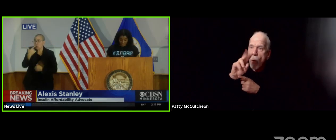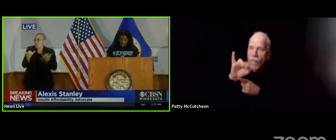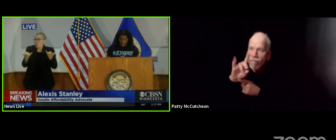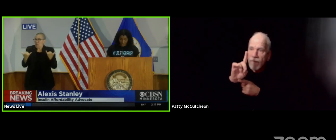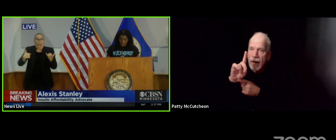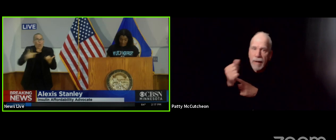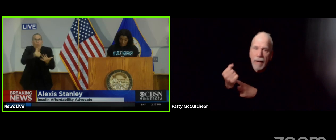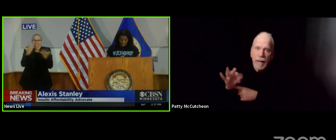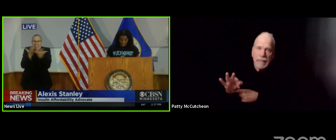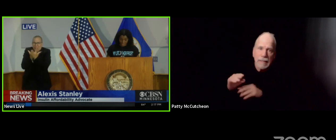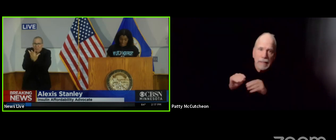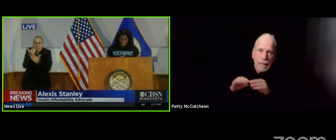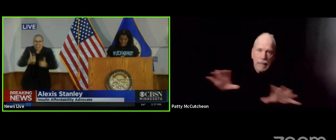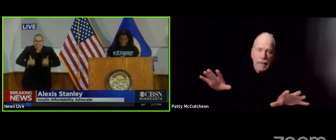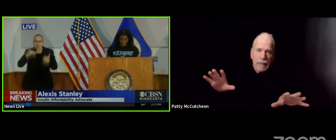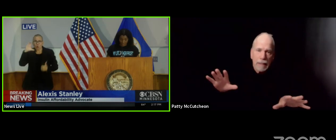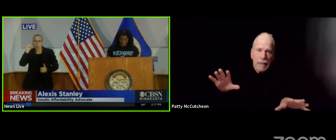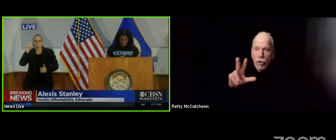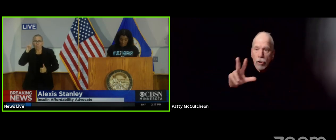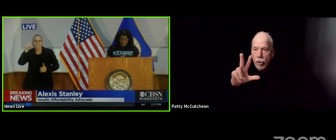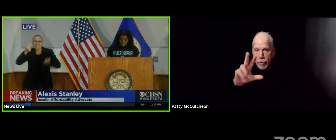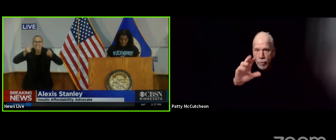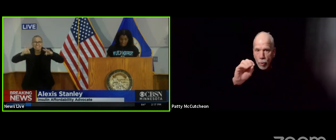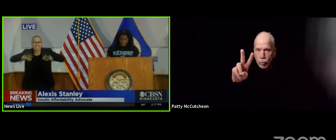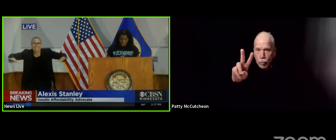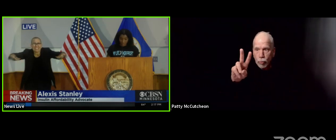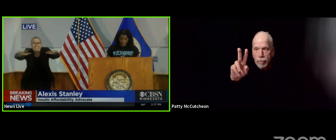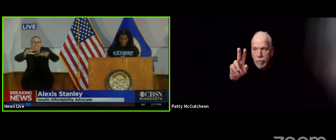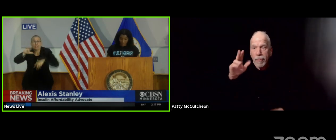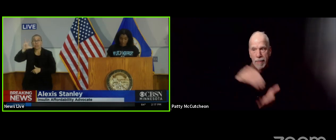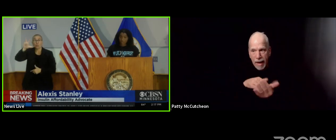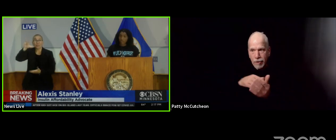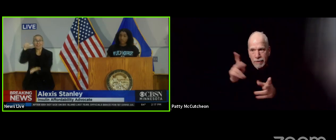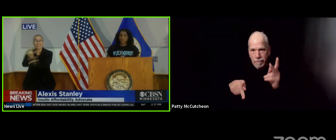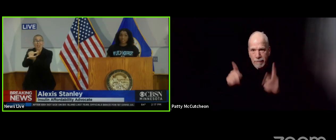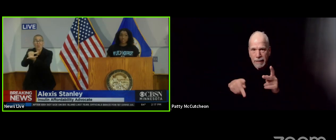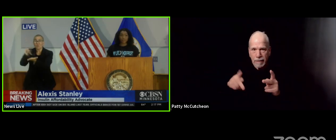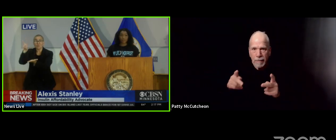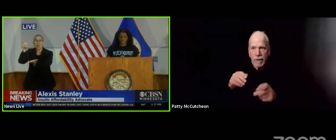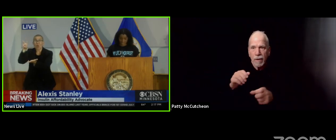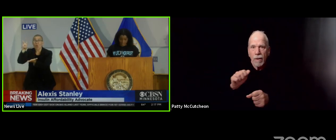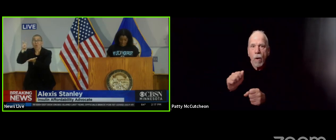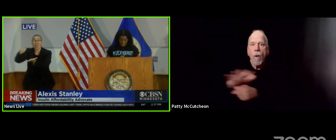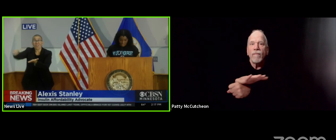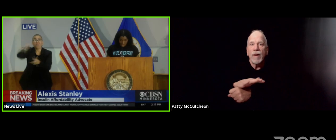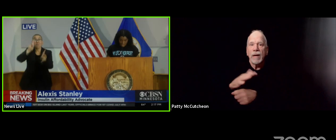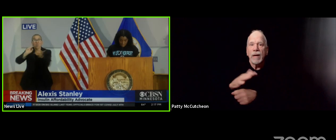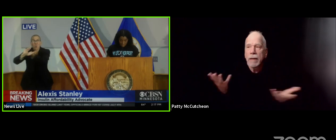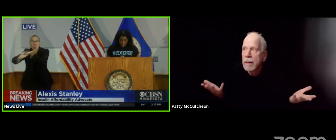ARE OUT OF HEALTH INSURANCE AND INCOME. TODAY IS JULY 1st. RENT IS DUE FOR MANY.